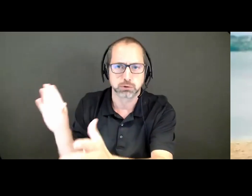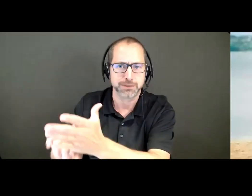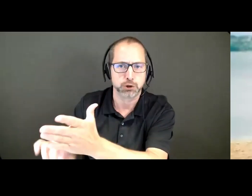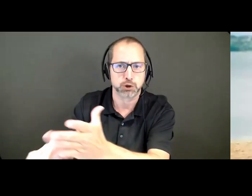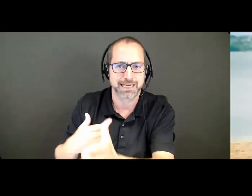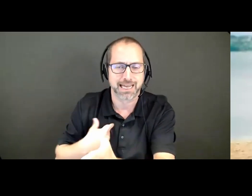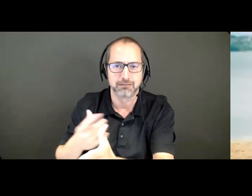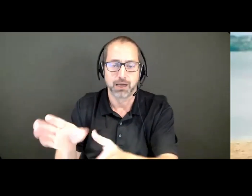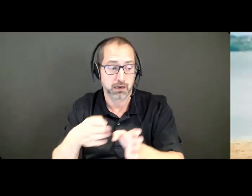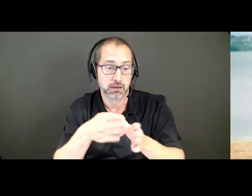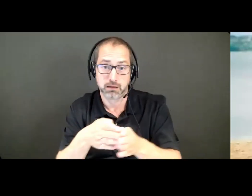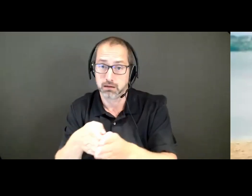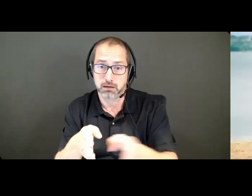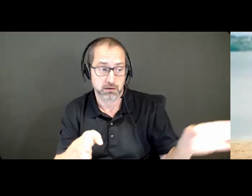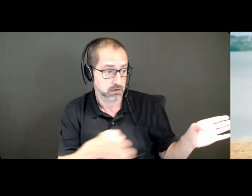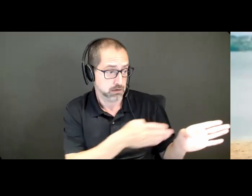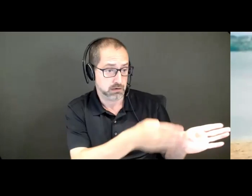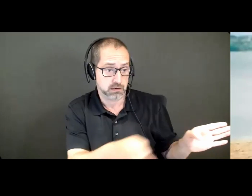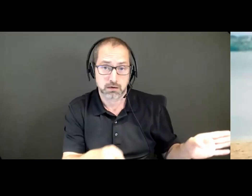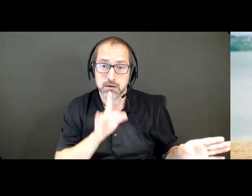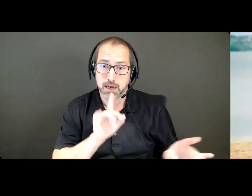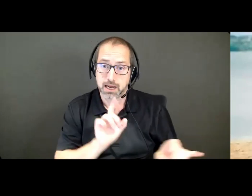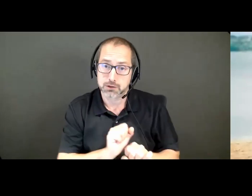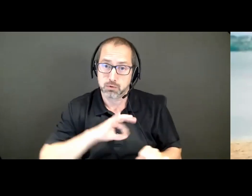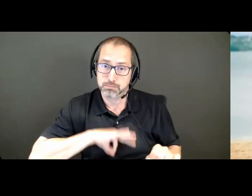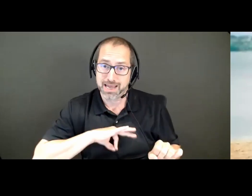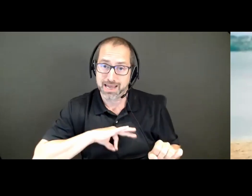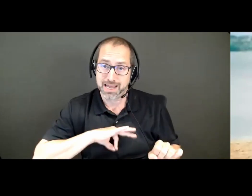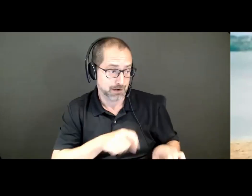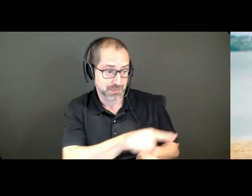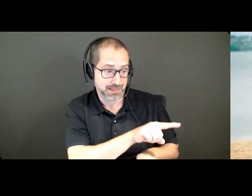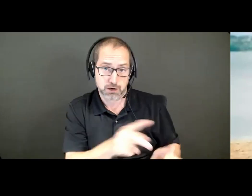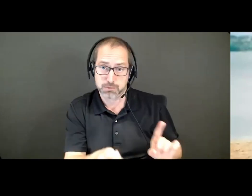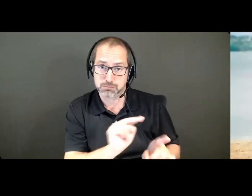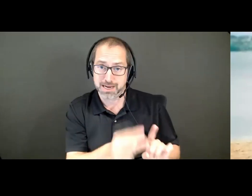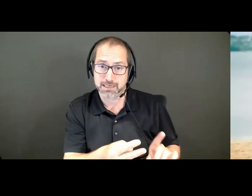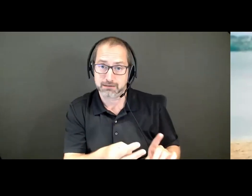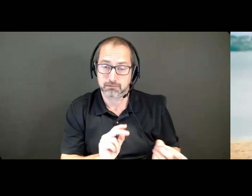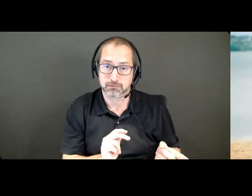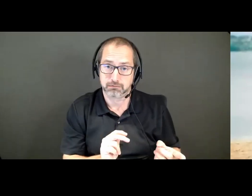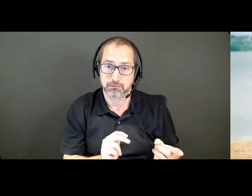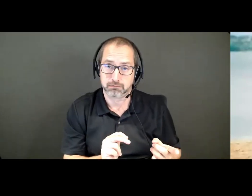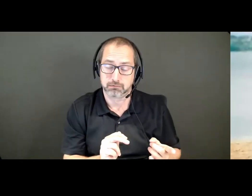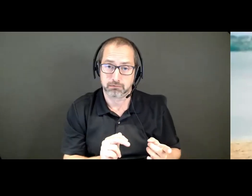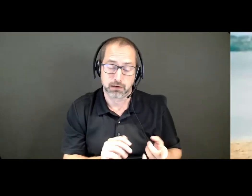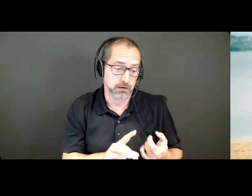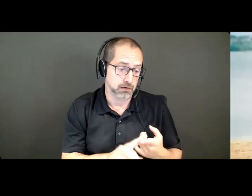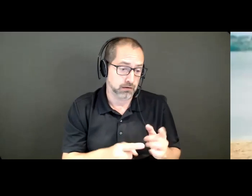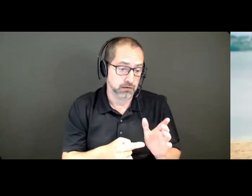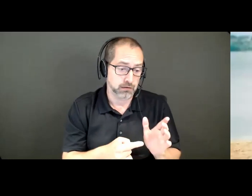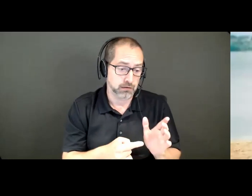of research on the actual benefits from the user's point of view of whether a wheelchair